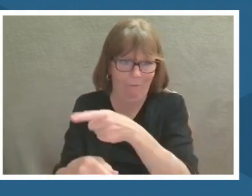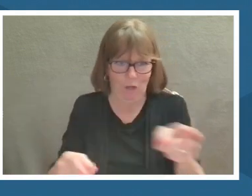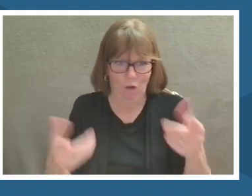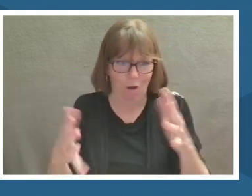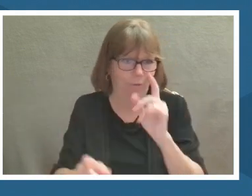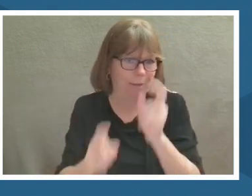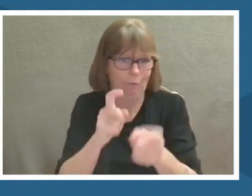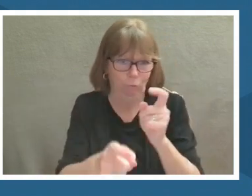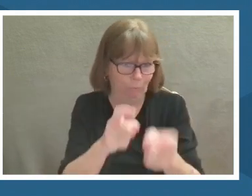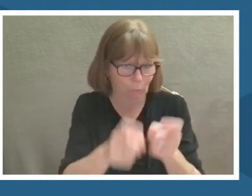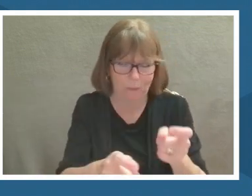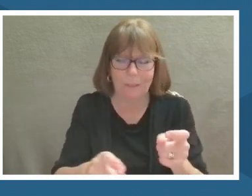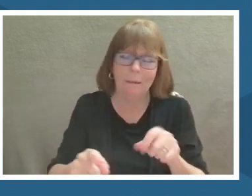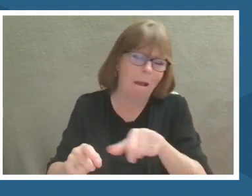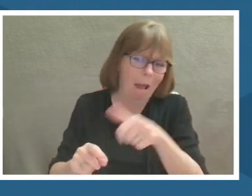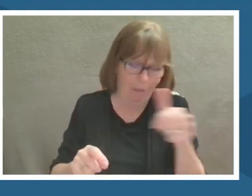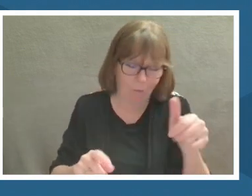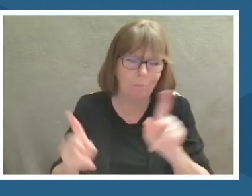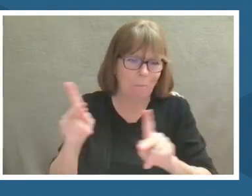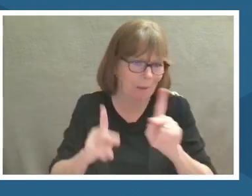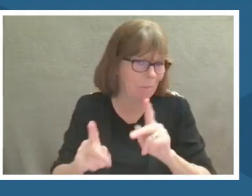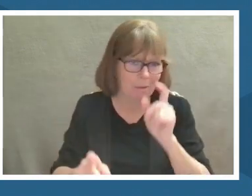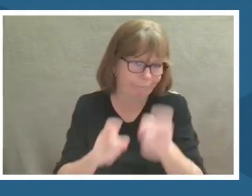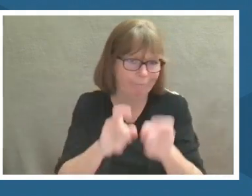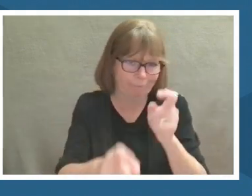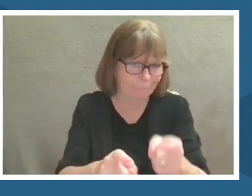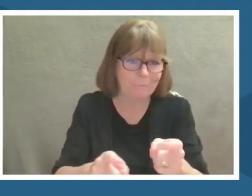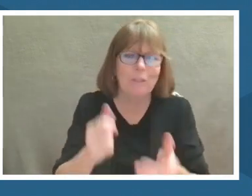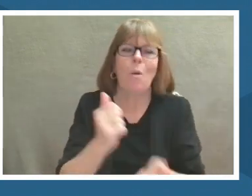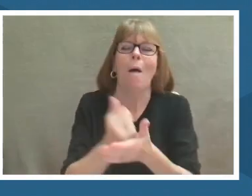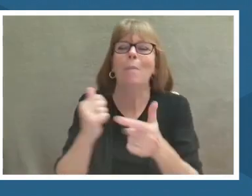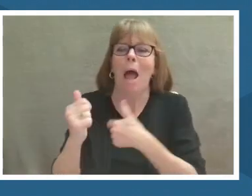is a